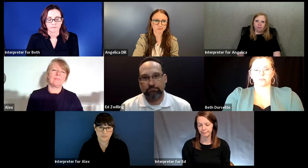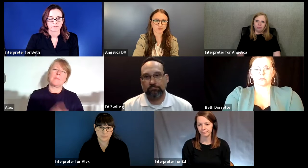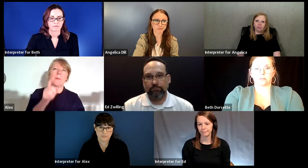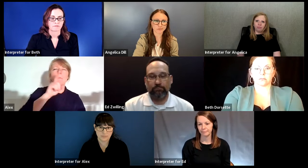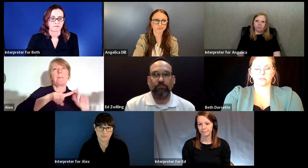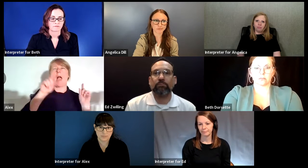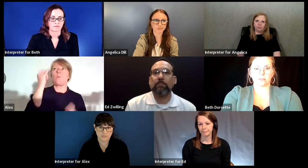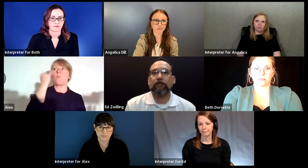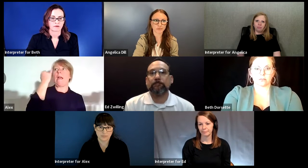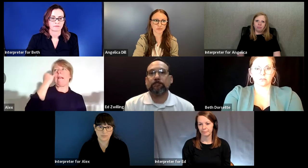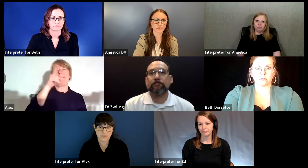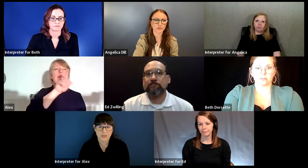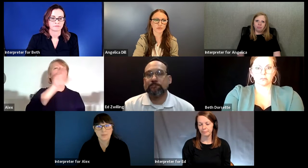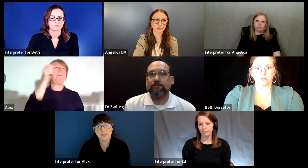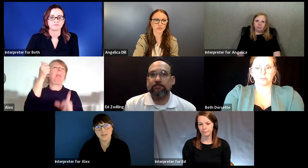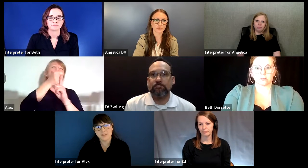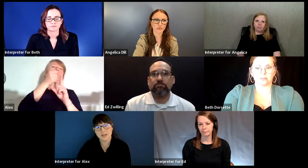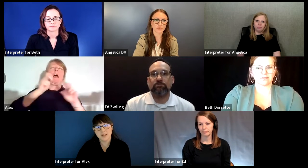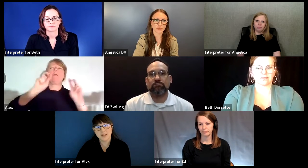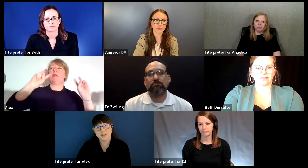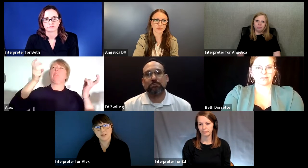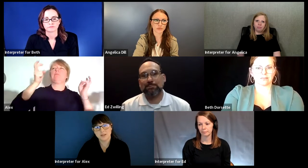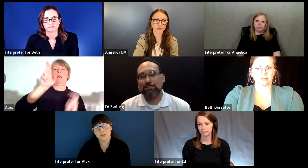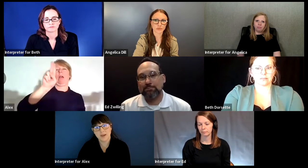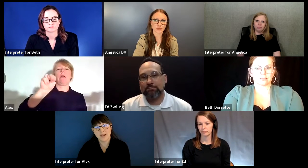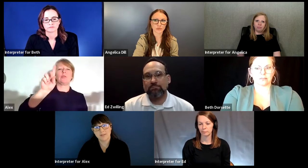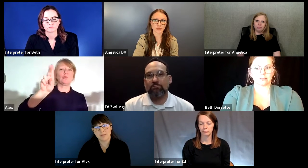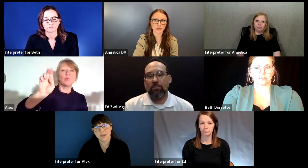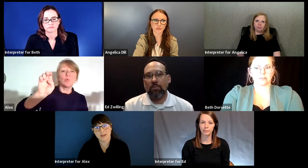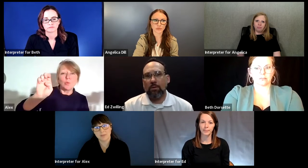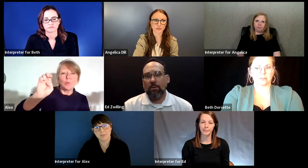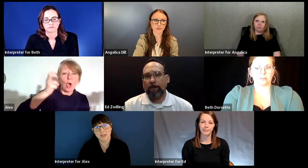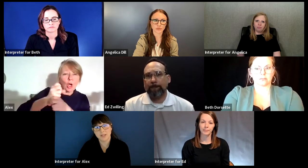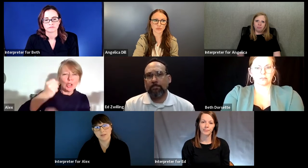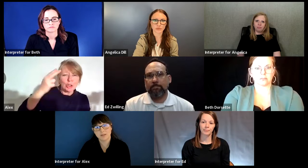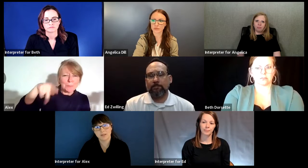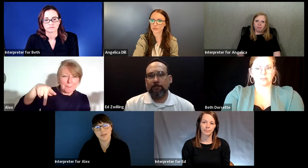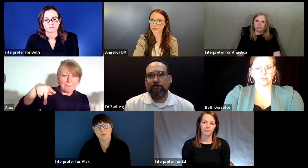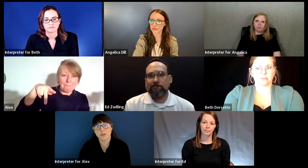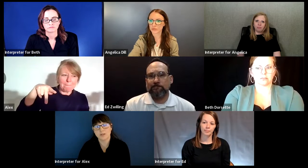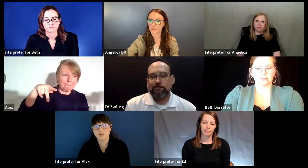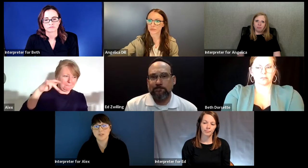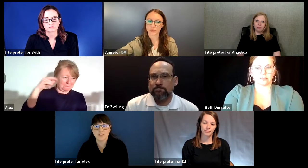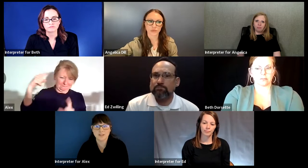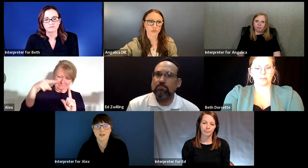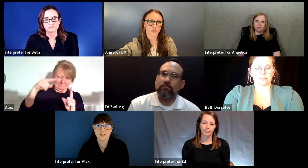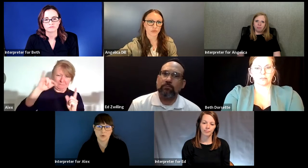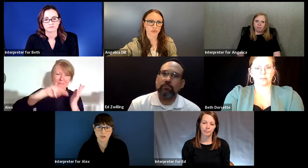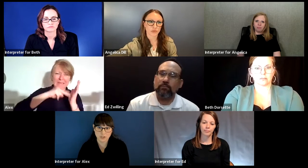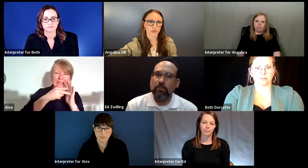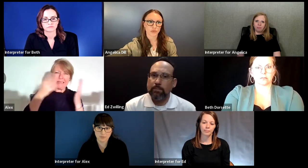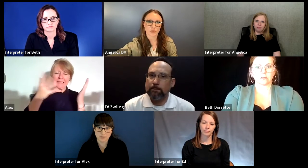But let's say you have a company that would consider that as an undue hardship,